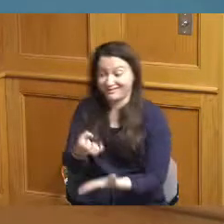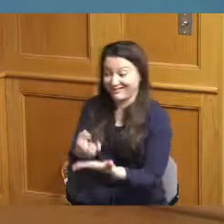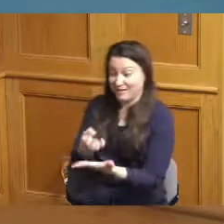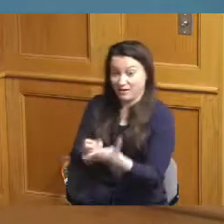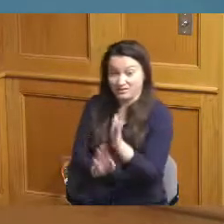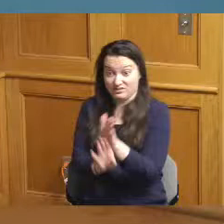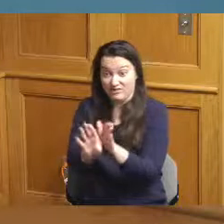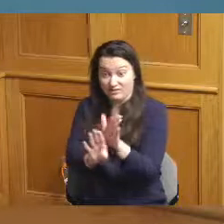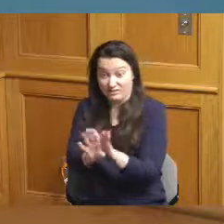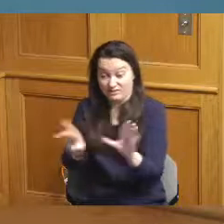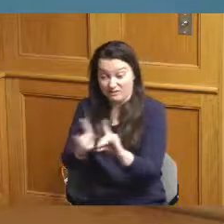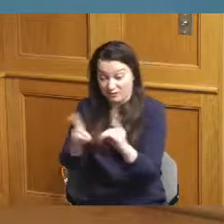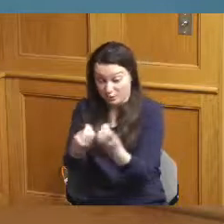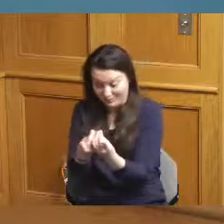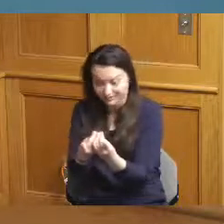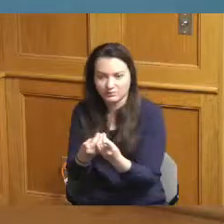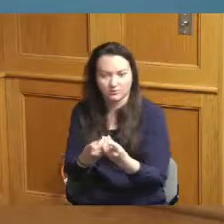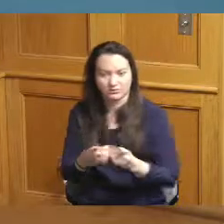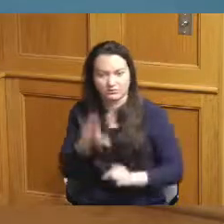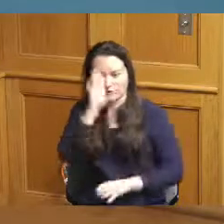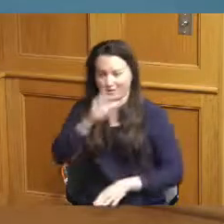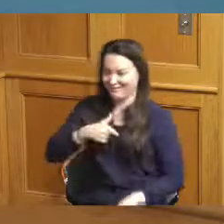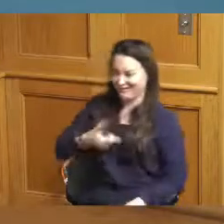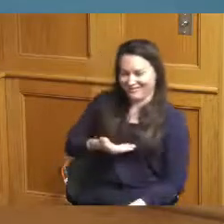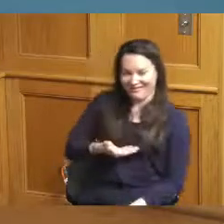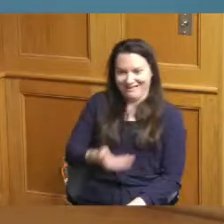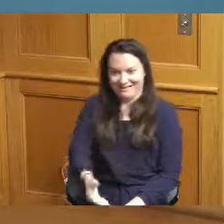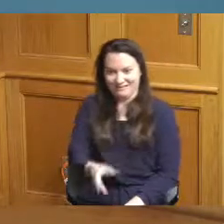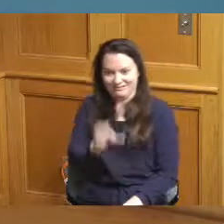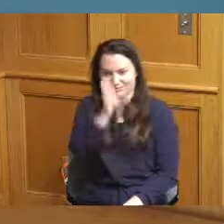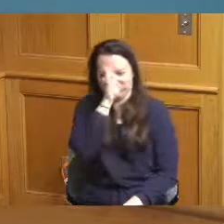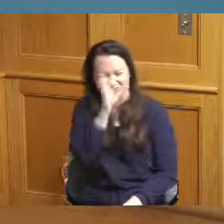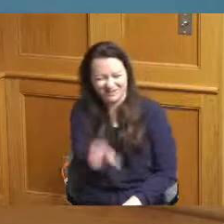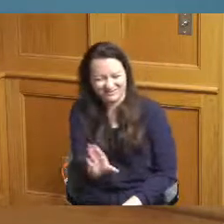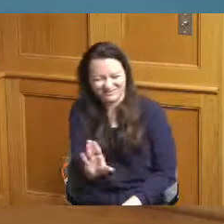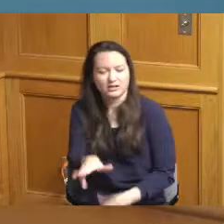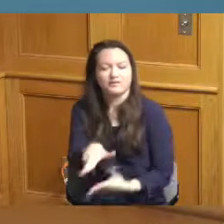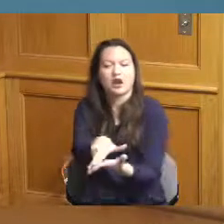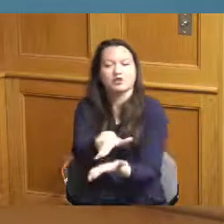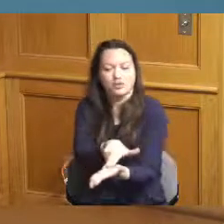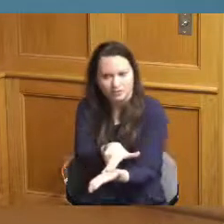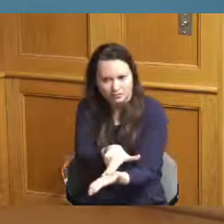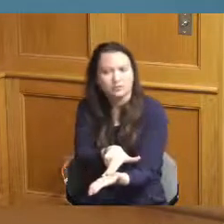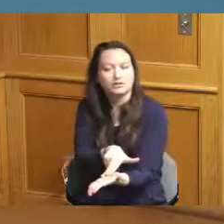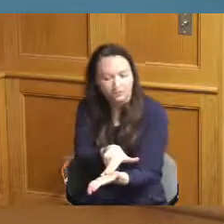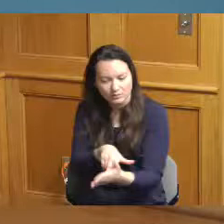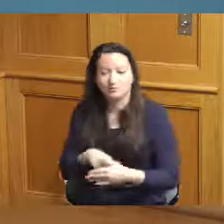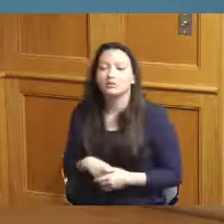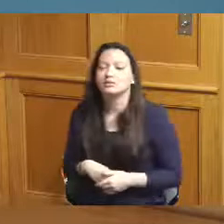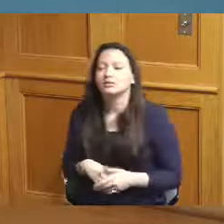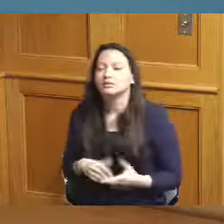Development Department now we're not hiring inside we got a contract so I kind of set as a forward